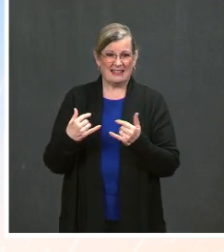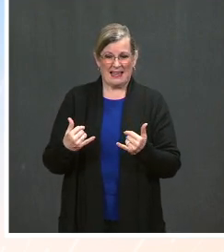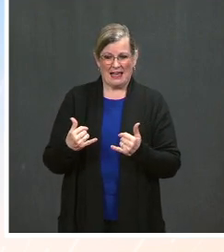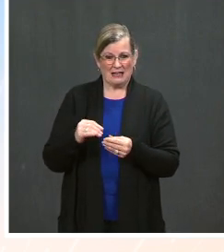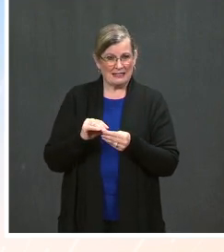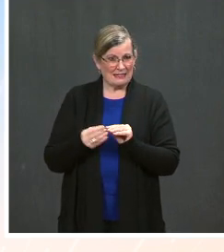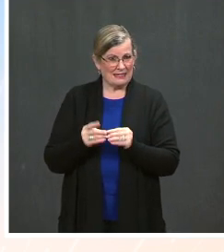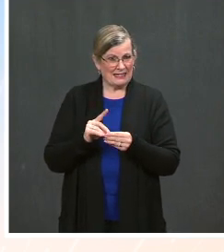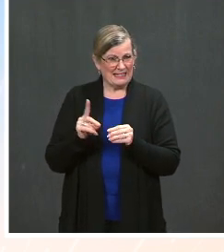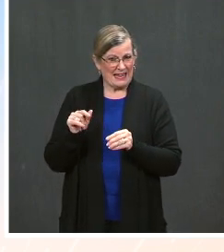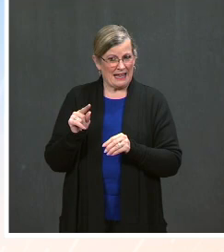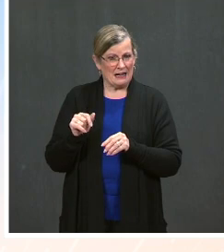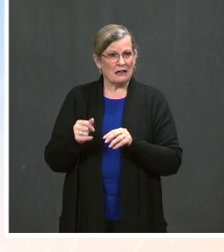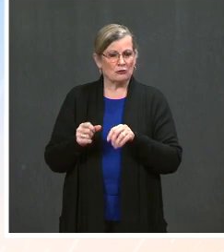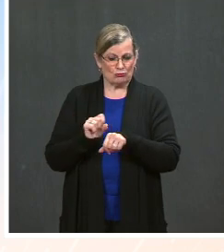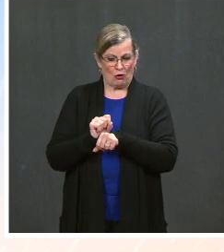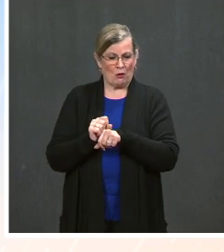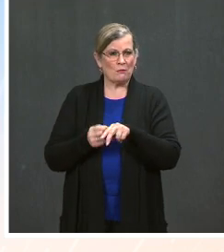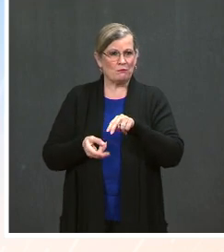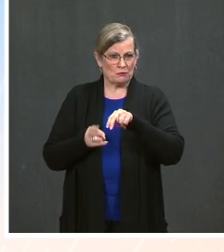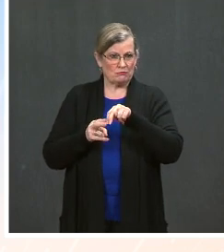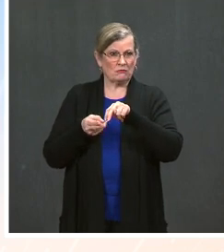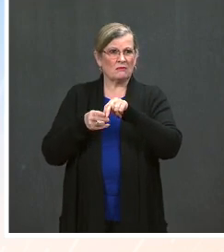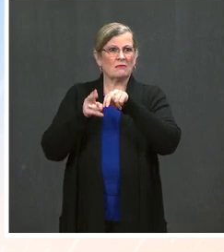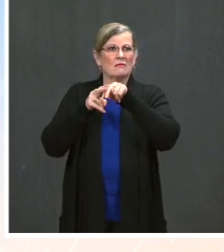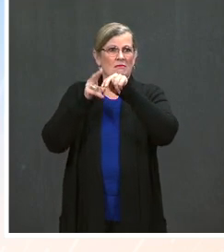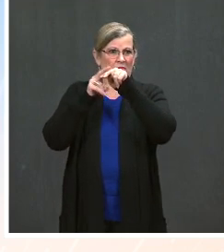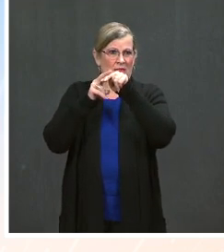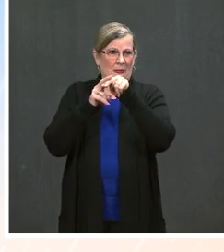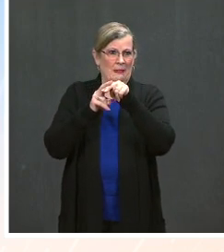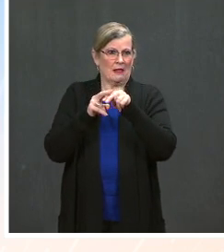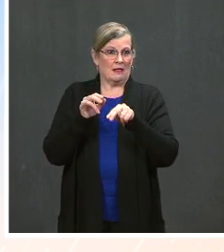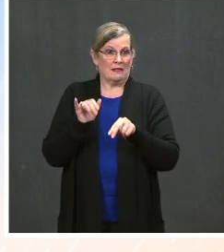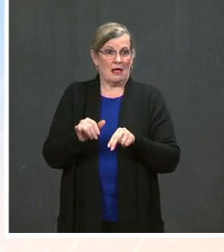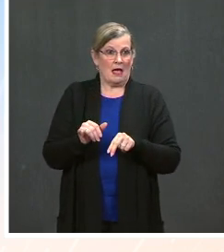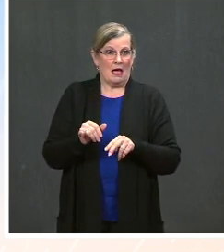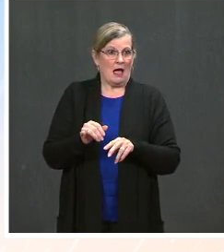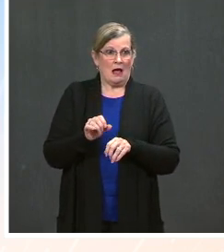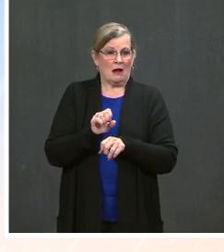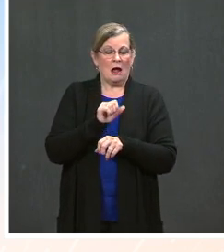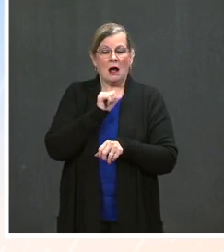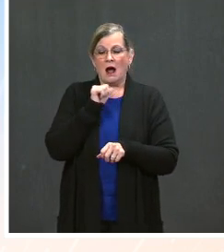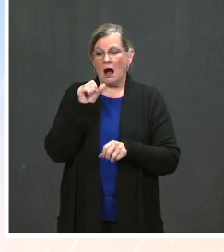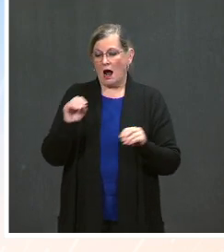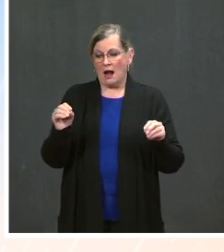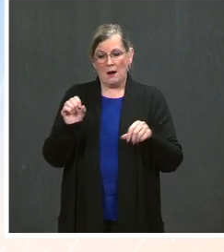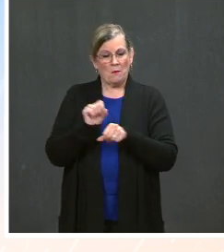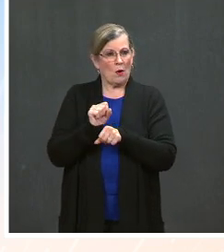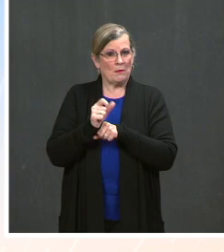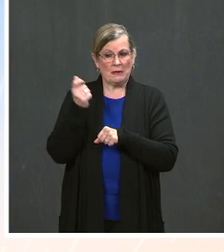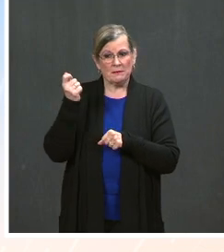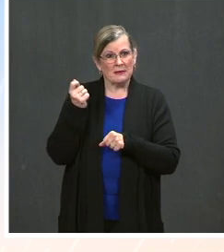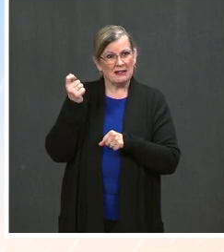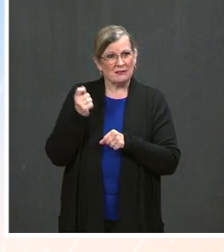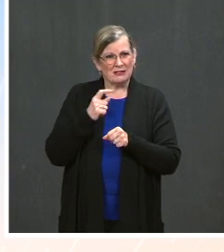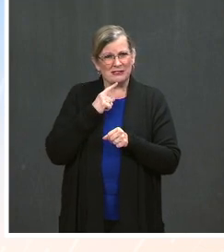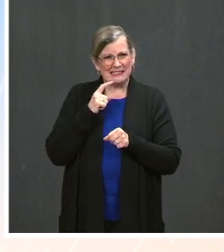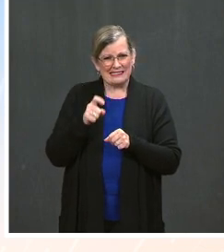unemployment remains a necessary lifeline for too many people, for millions of Americans. But a new opportunity -- a good job, providing for your family,